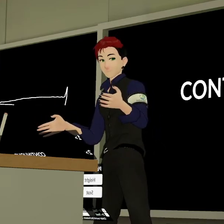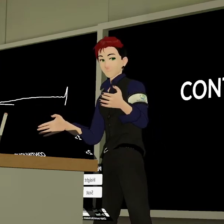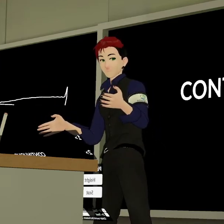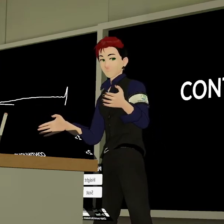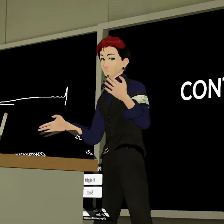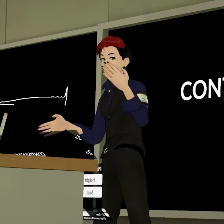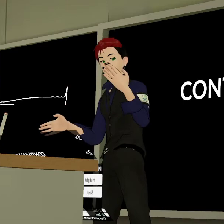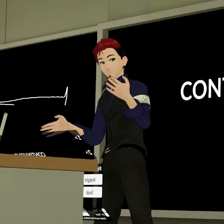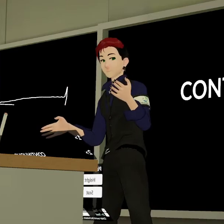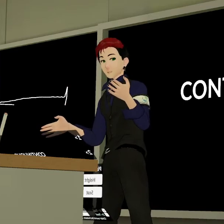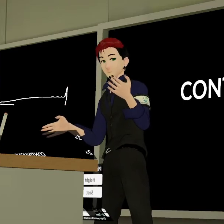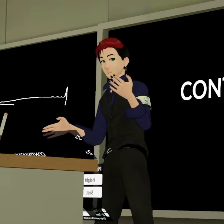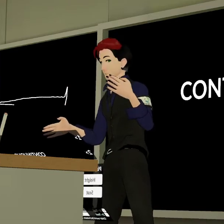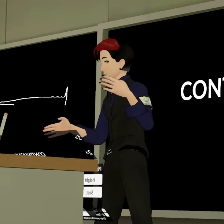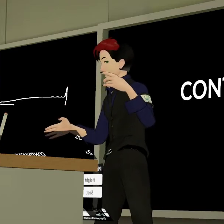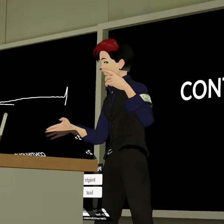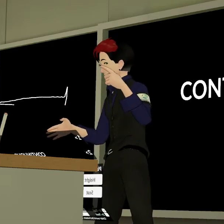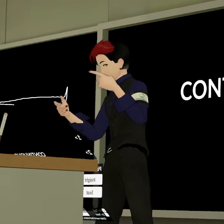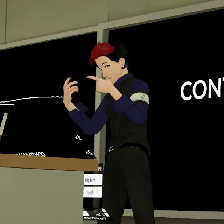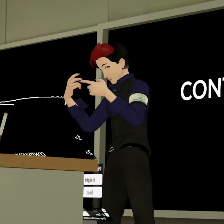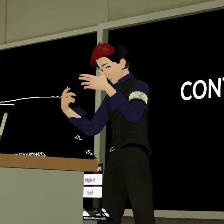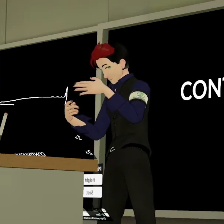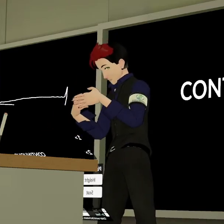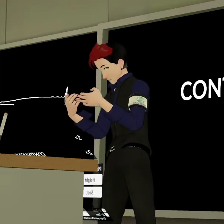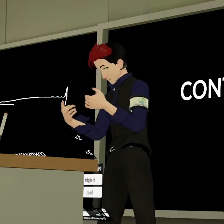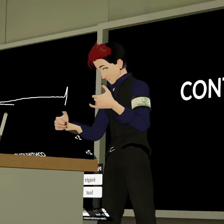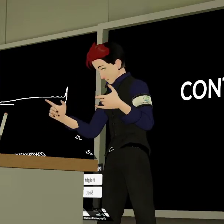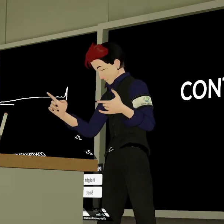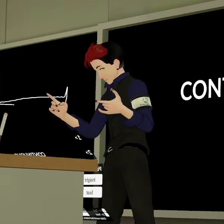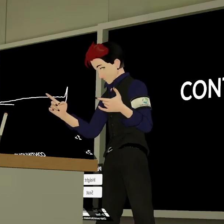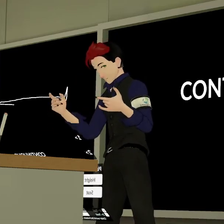signs my brain's being stupid and not letting me think of any right now but I